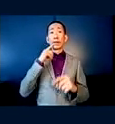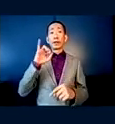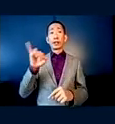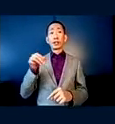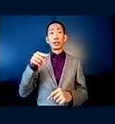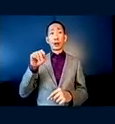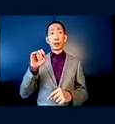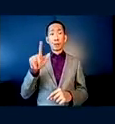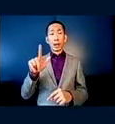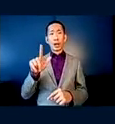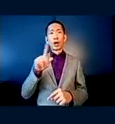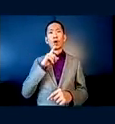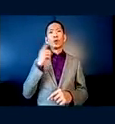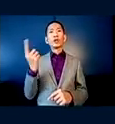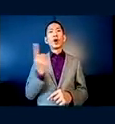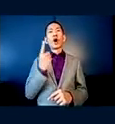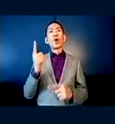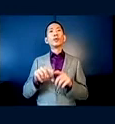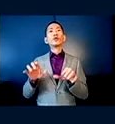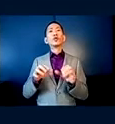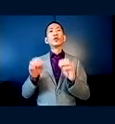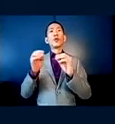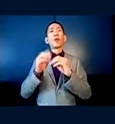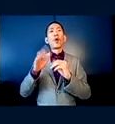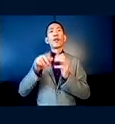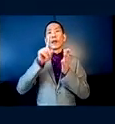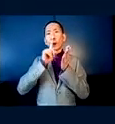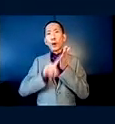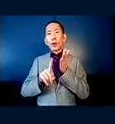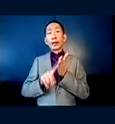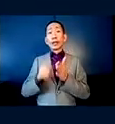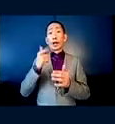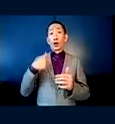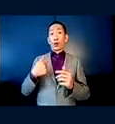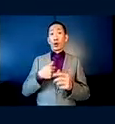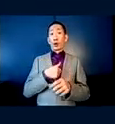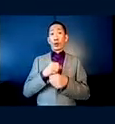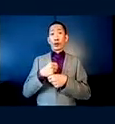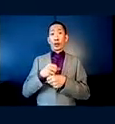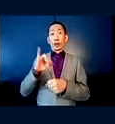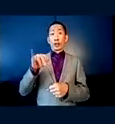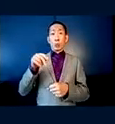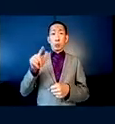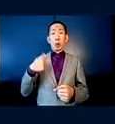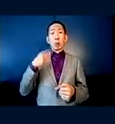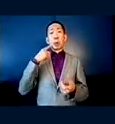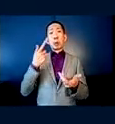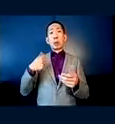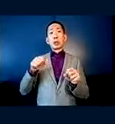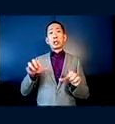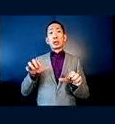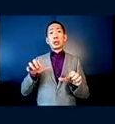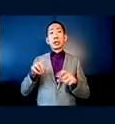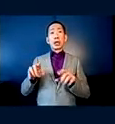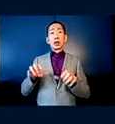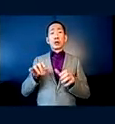BUT REALLY THE OBJECTIVE OF J-PAL WAS TO GO BEYOND RESEARCH.